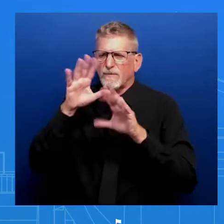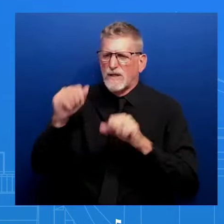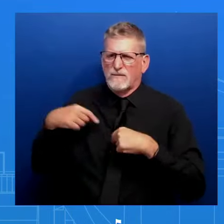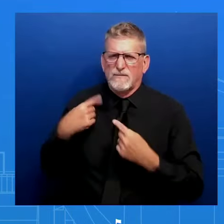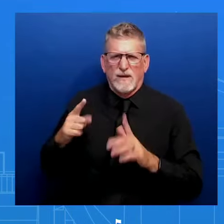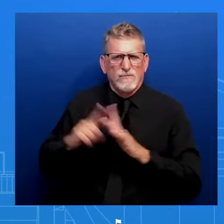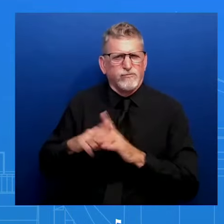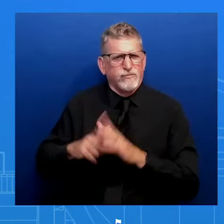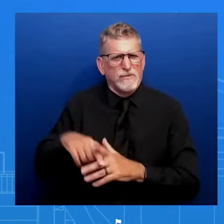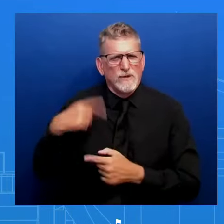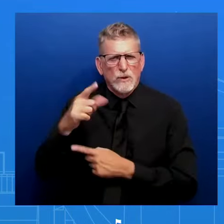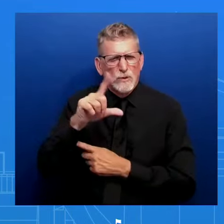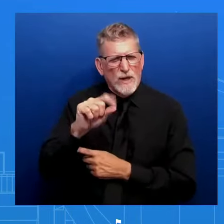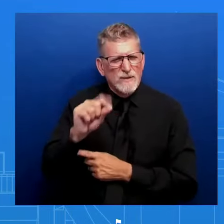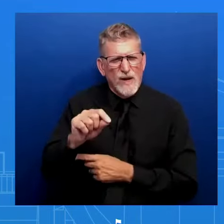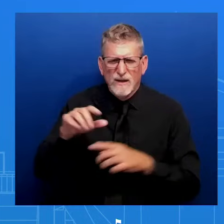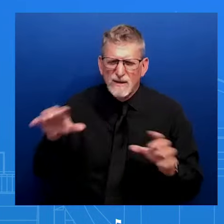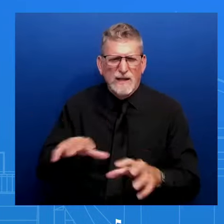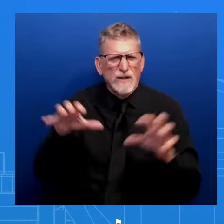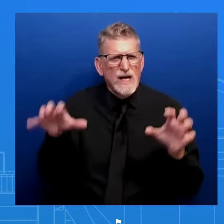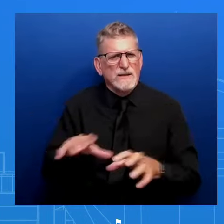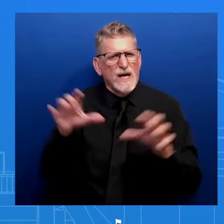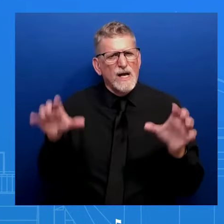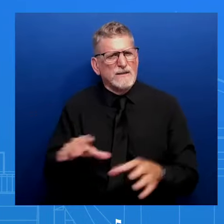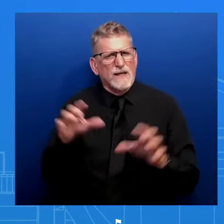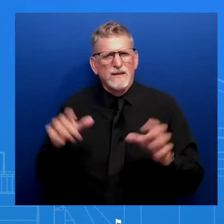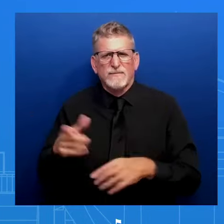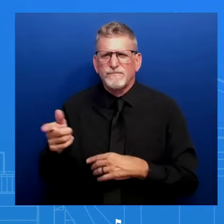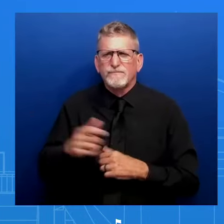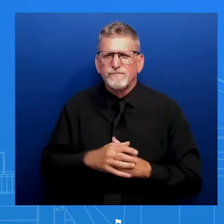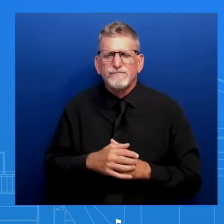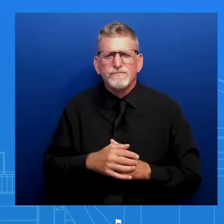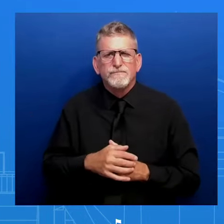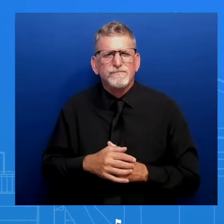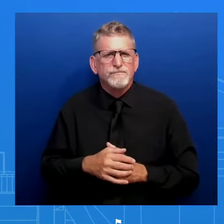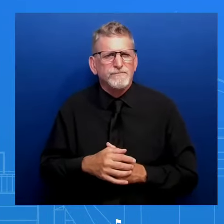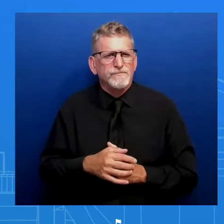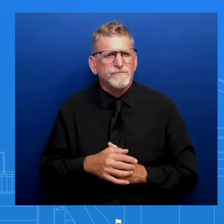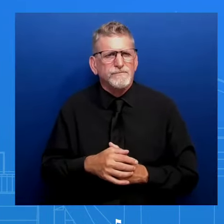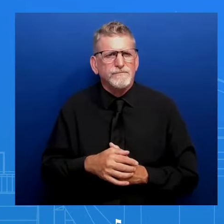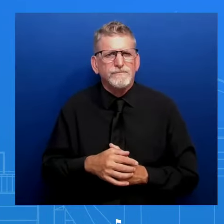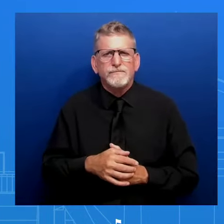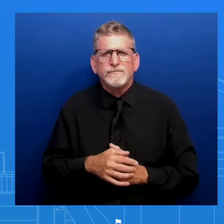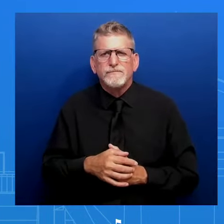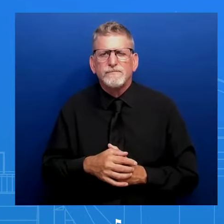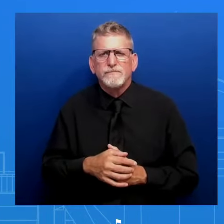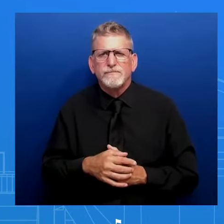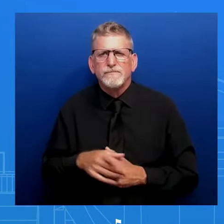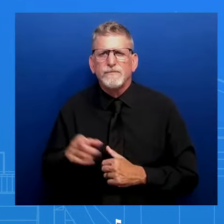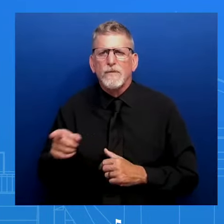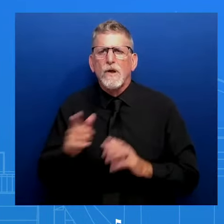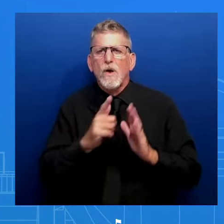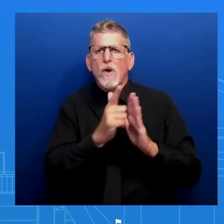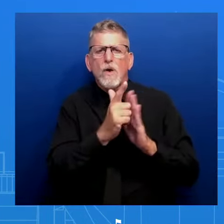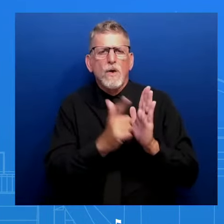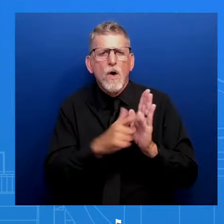is one of the -- one of those laws that has -- that is giving or going to give the most resources